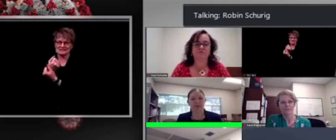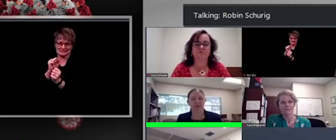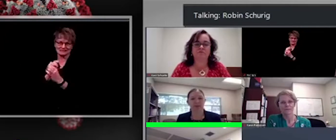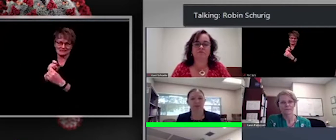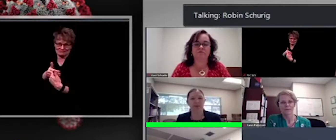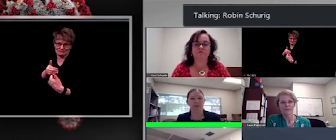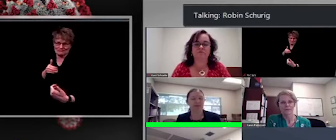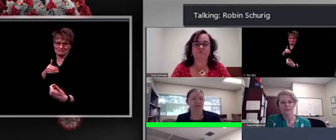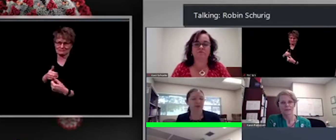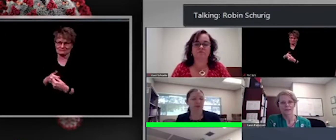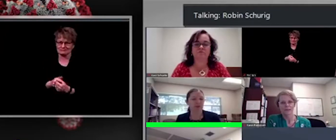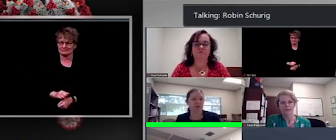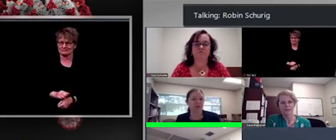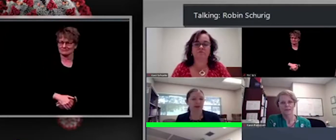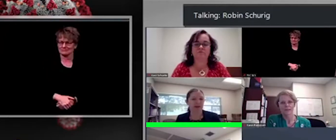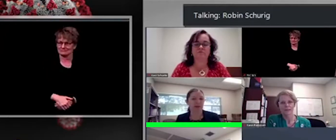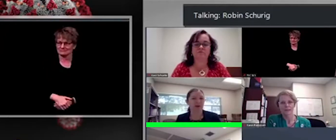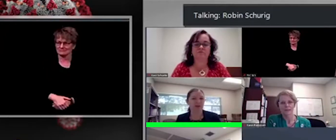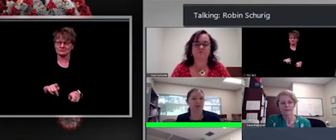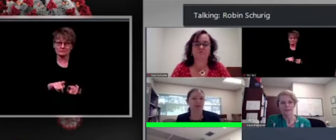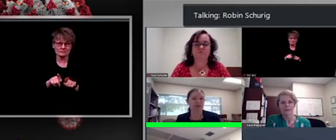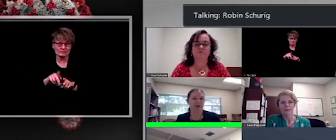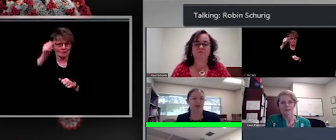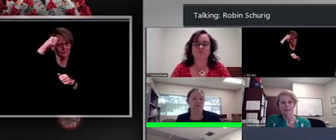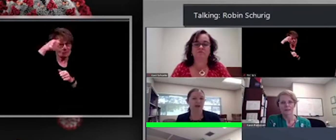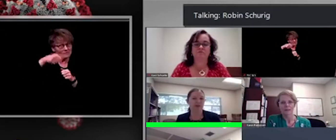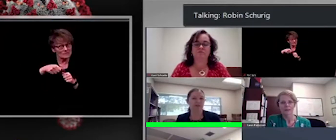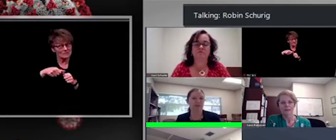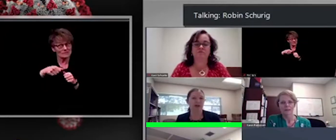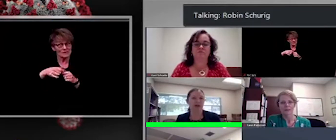important to remember. It's a little bit tricky with Halloween costumes. A lot of costumes